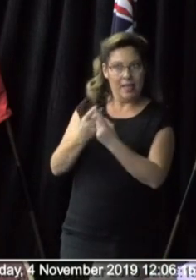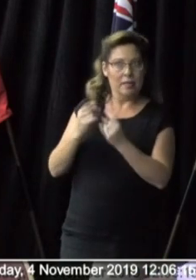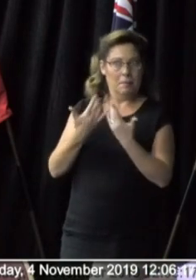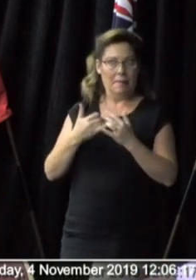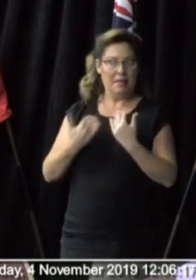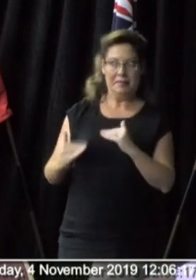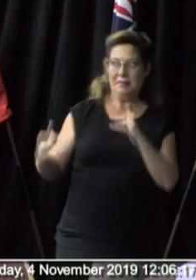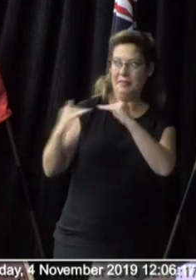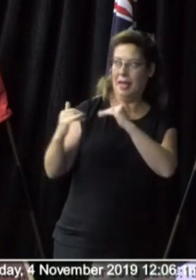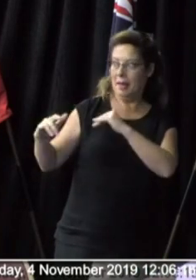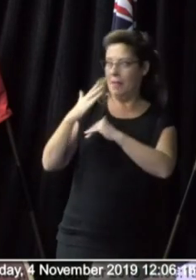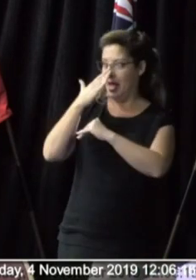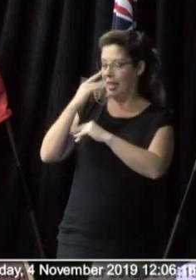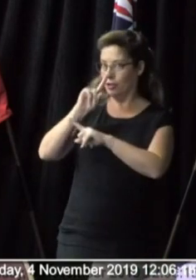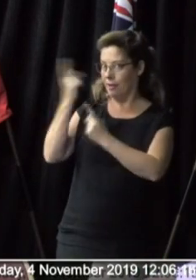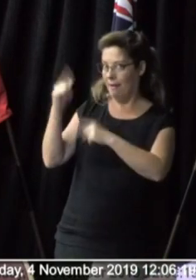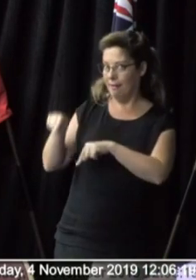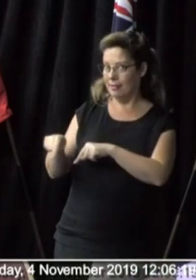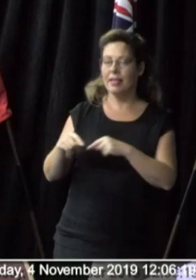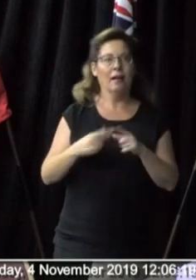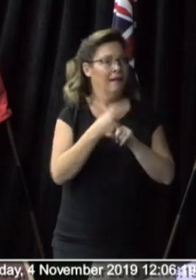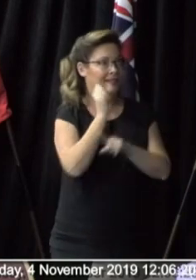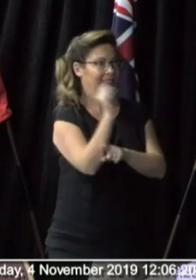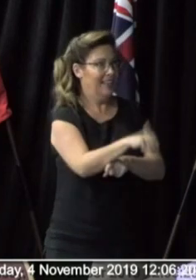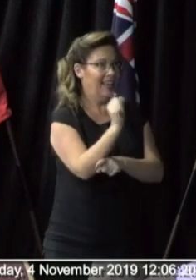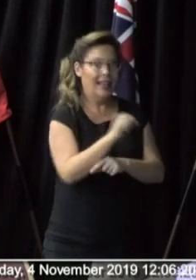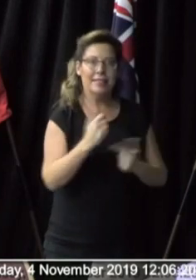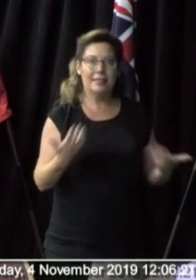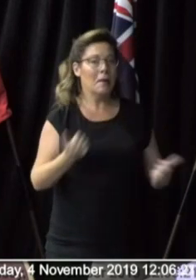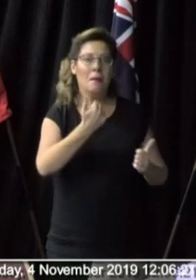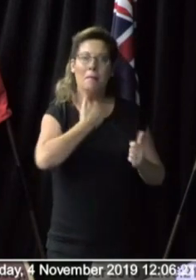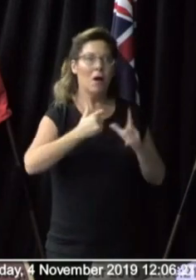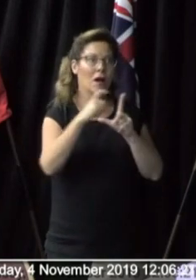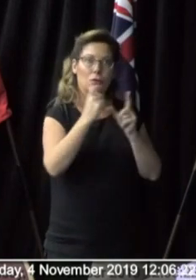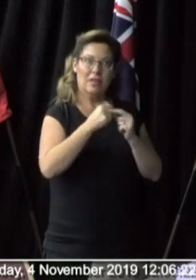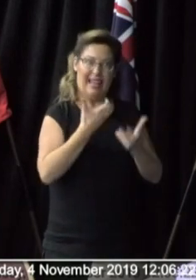She – she can cook half a dozen meals from a recipe, so not just pull something out of